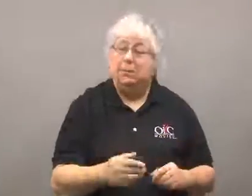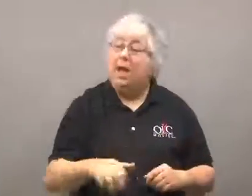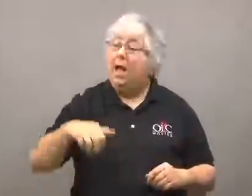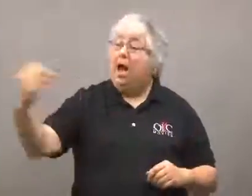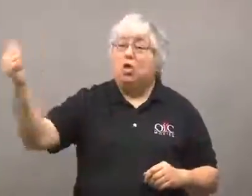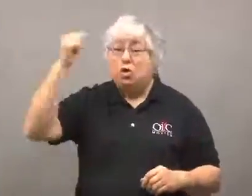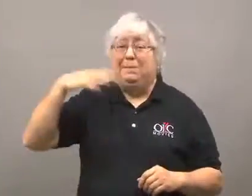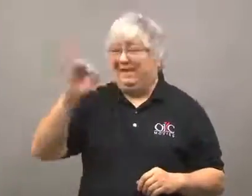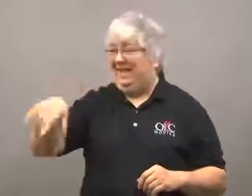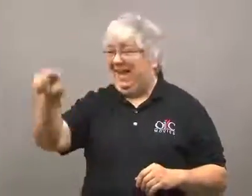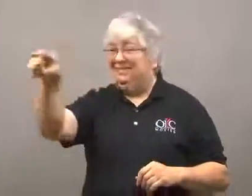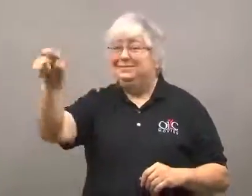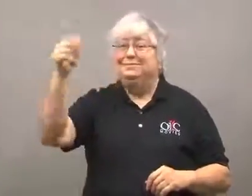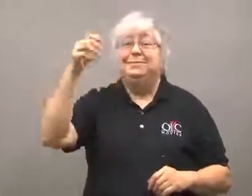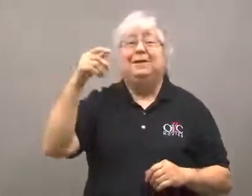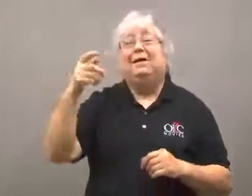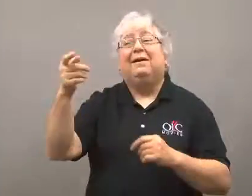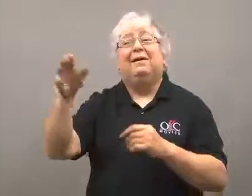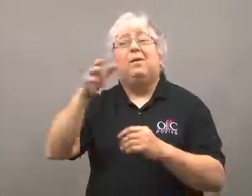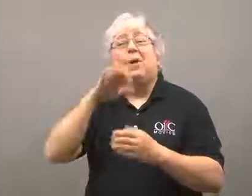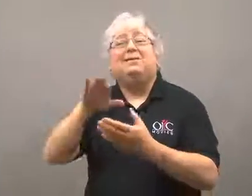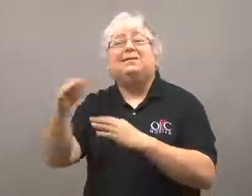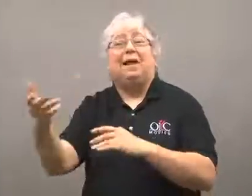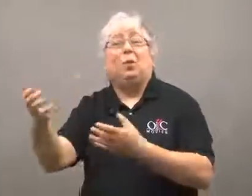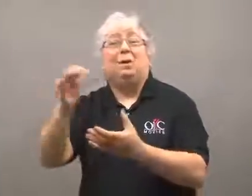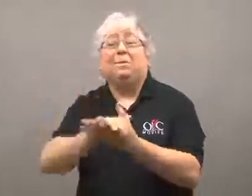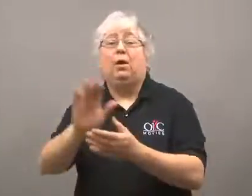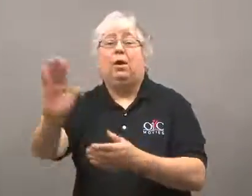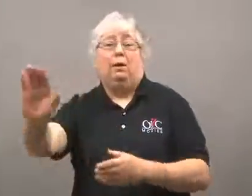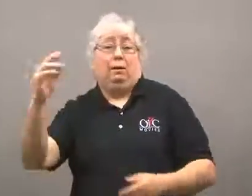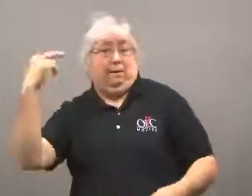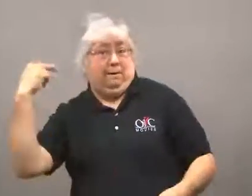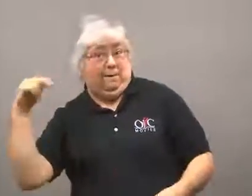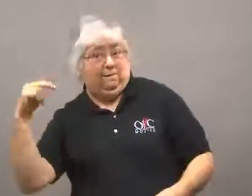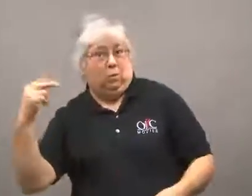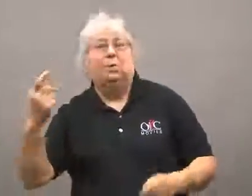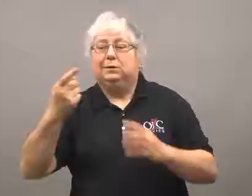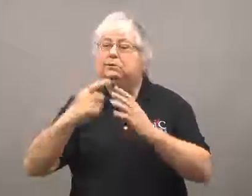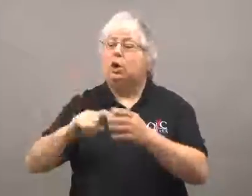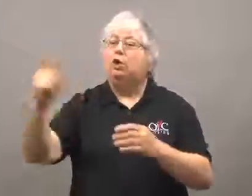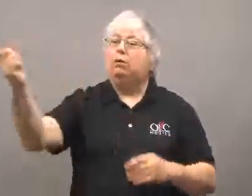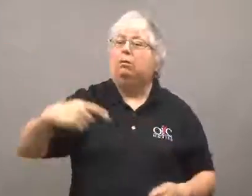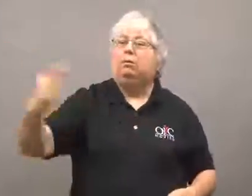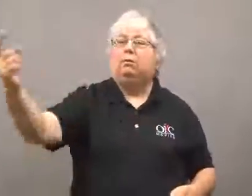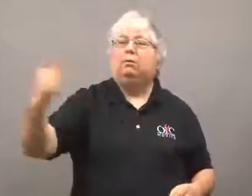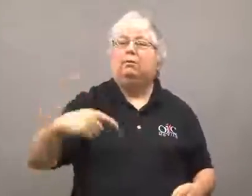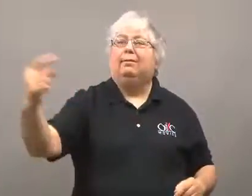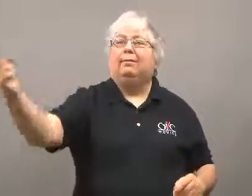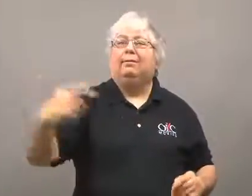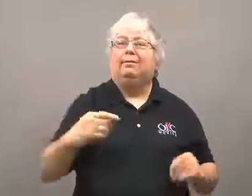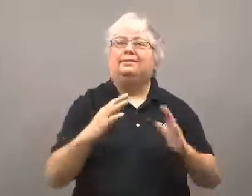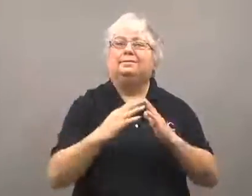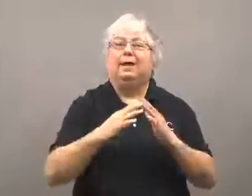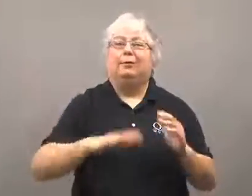The widower's nephew who started coming to their town.